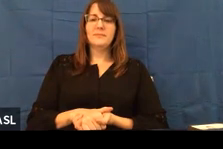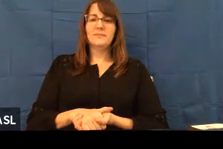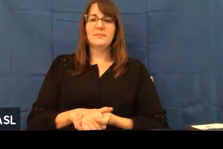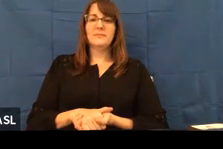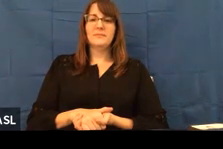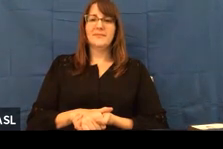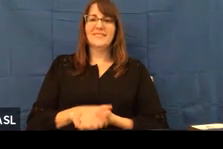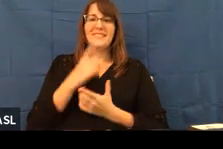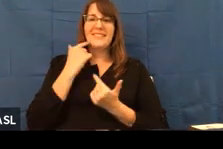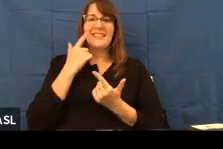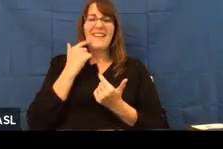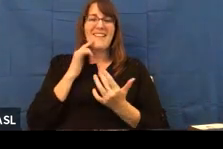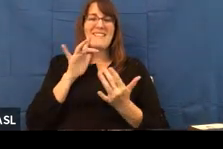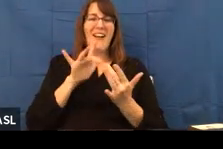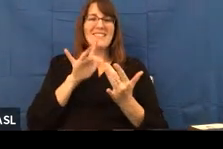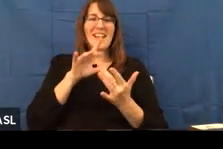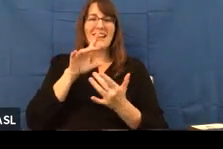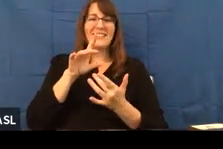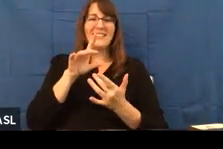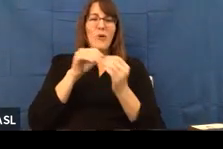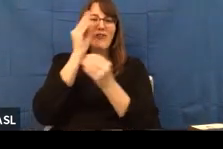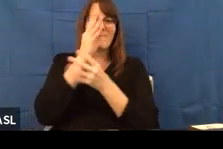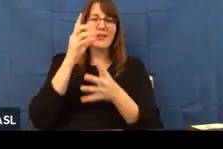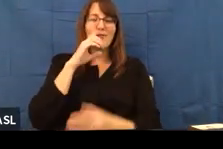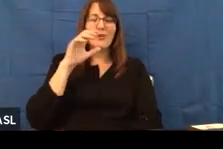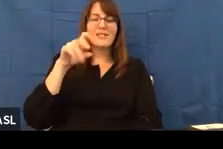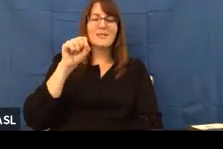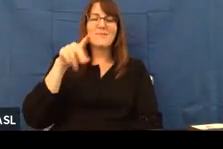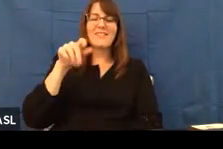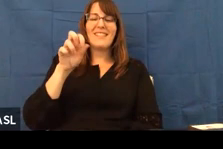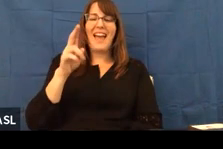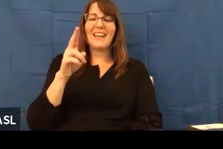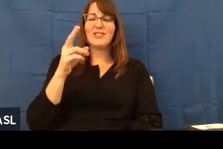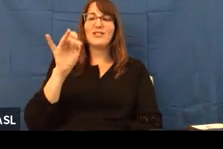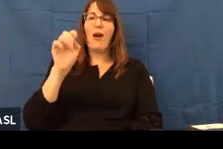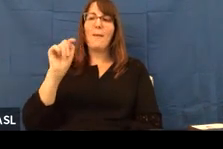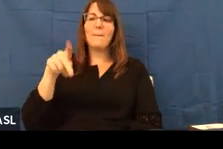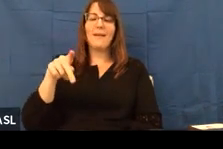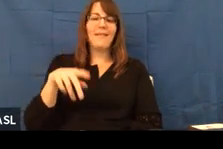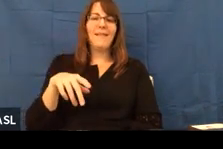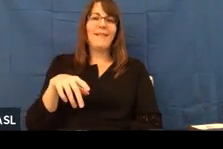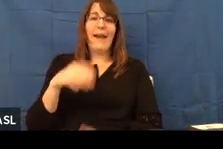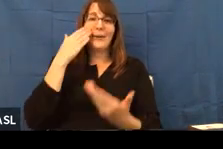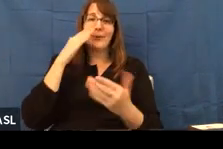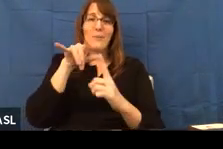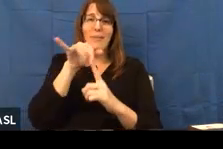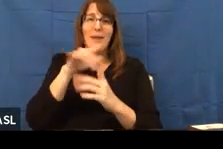Allison Frenzel : Forever amazing regarding the splash job I don't know much about slash shop so I can. I can't speak to that.